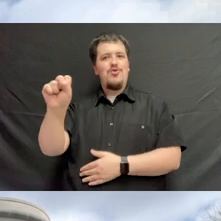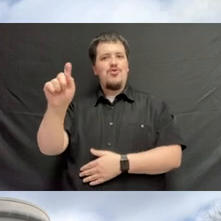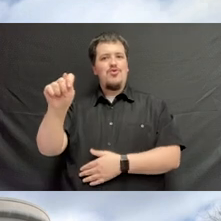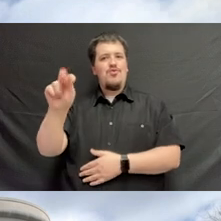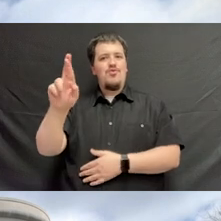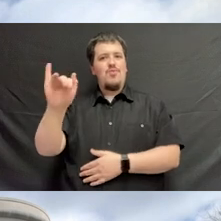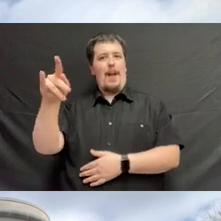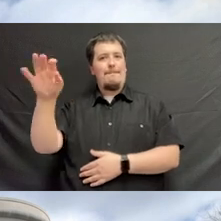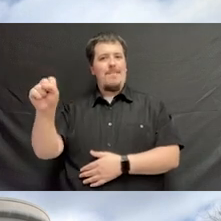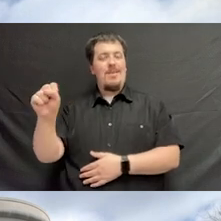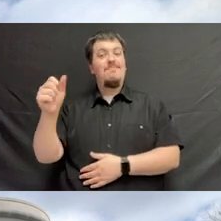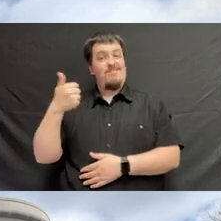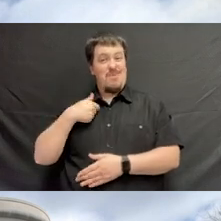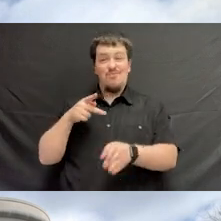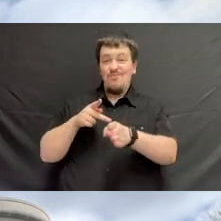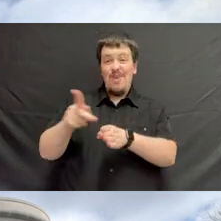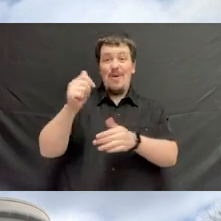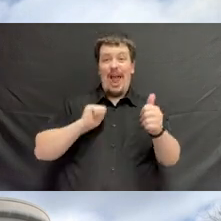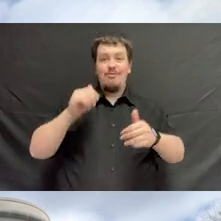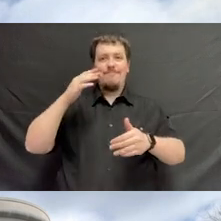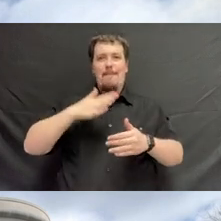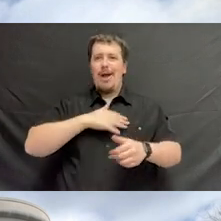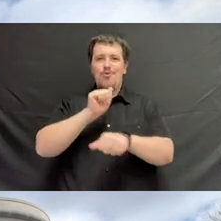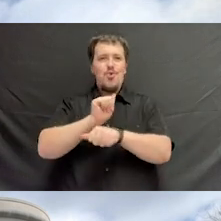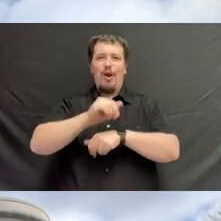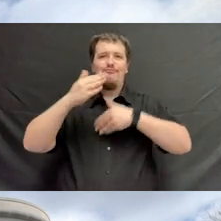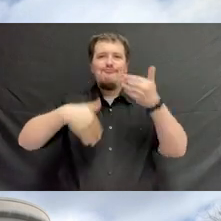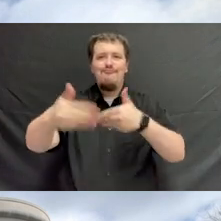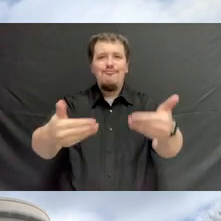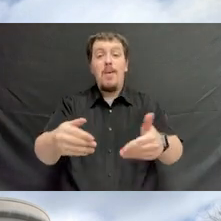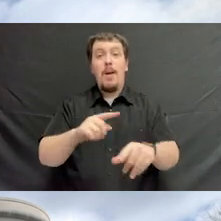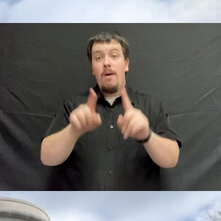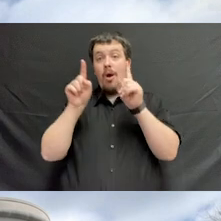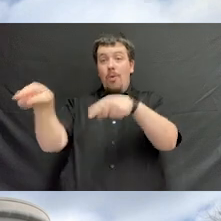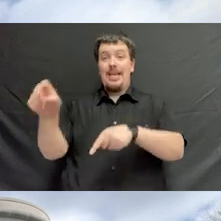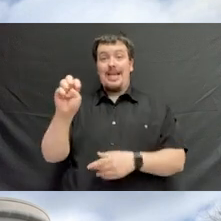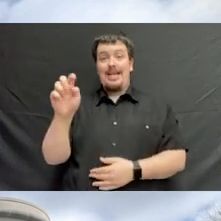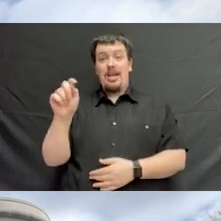and the career was off and running. But when I went to East Tennessee State University, I thought I was gonna play baseball.